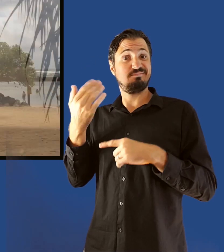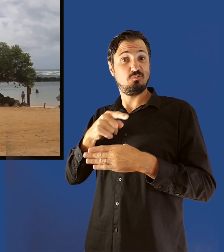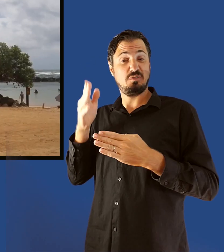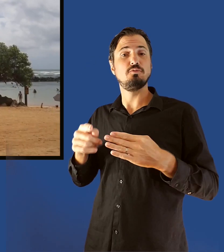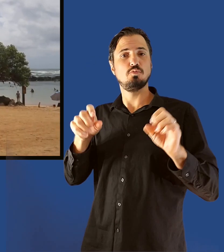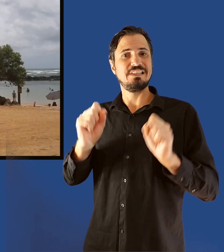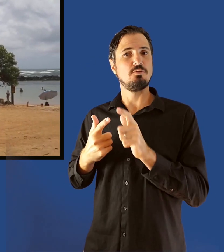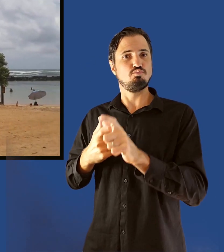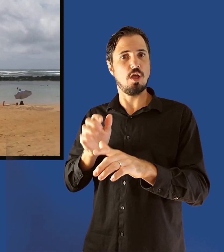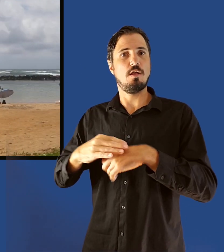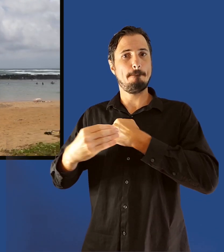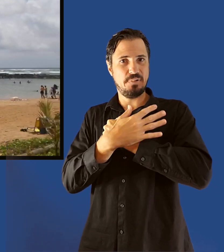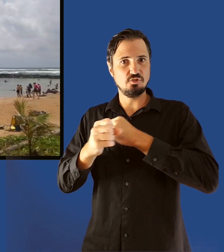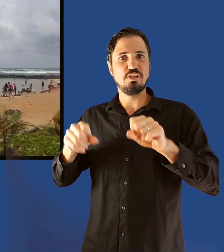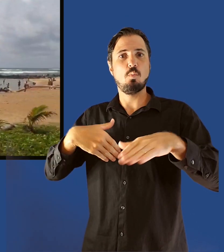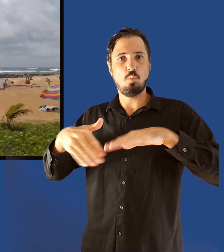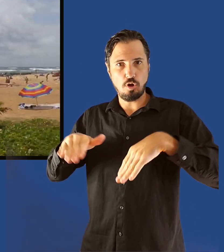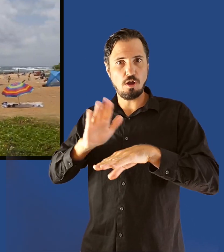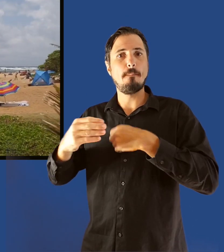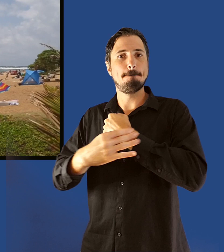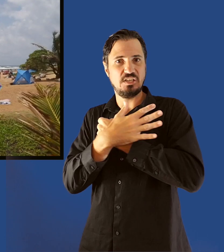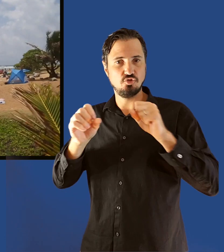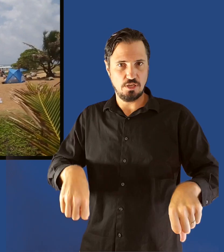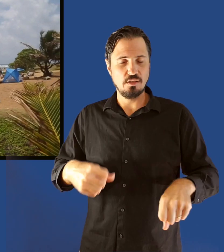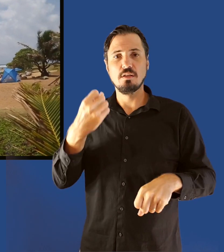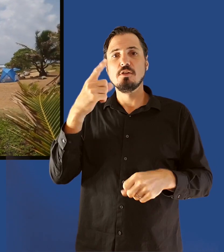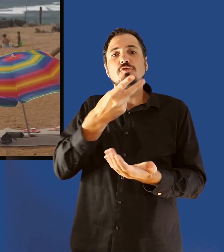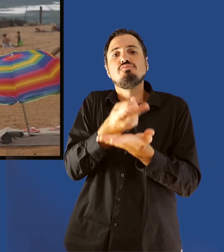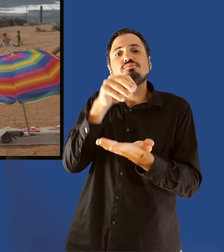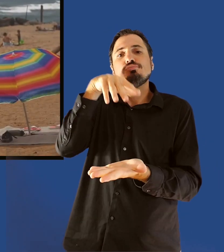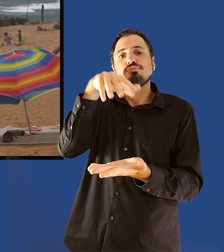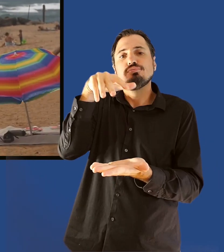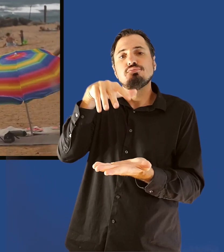However, sunbathing on the beach is prohibited, so please do not loiter.